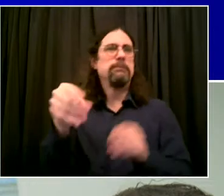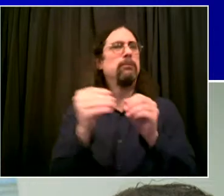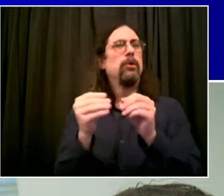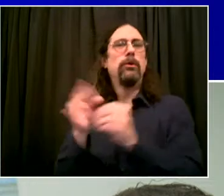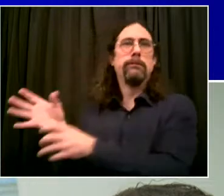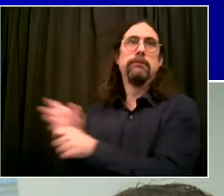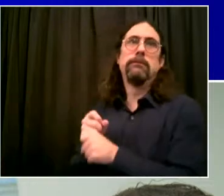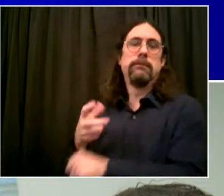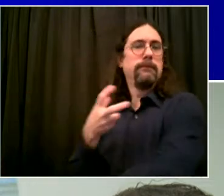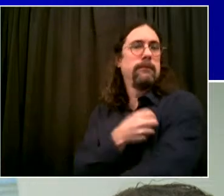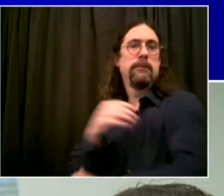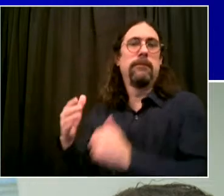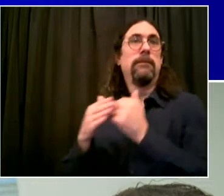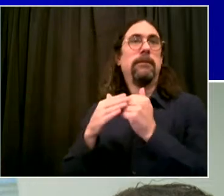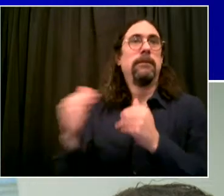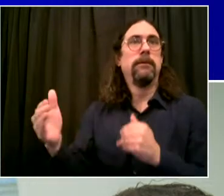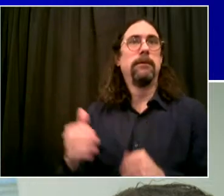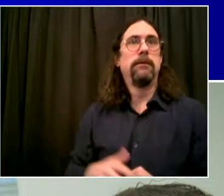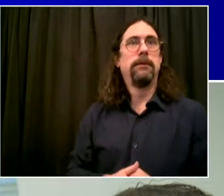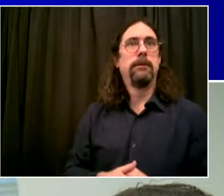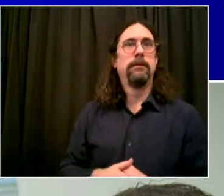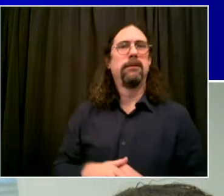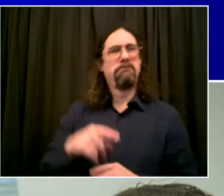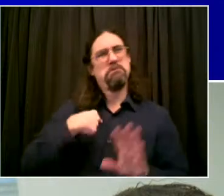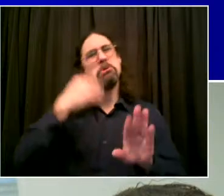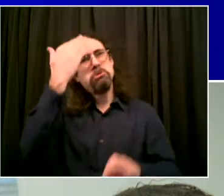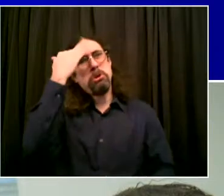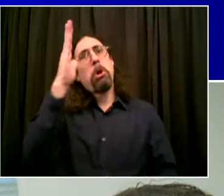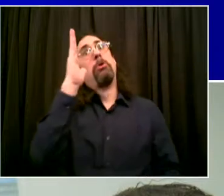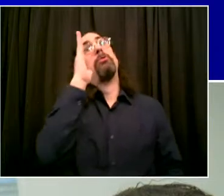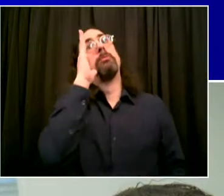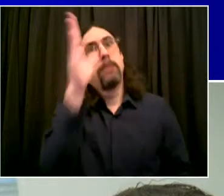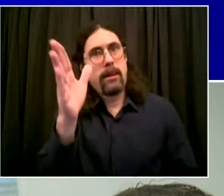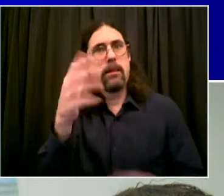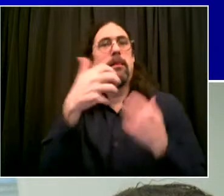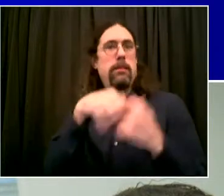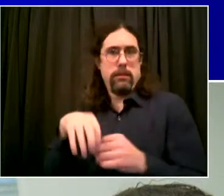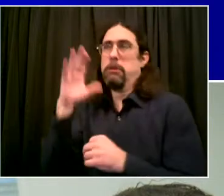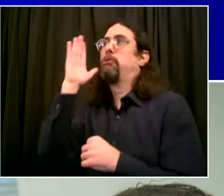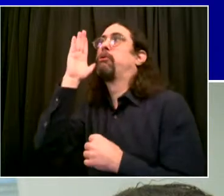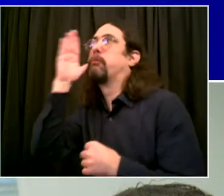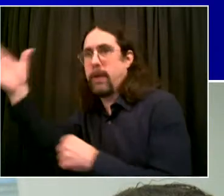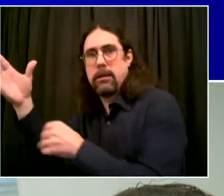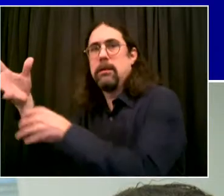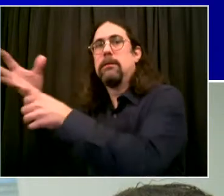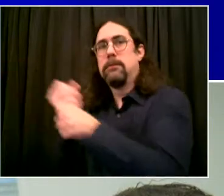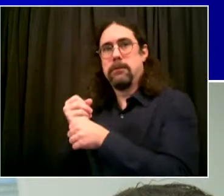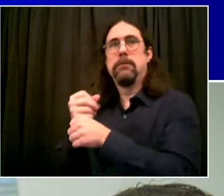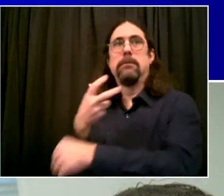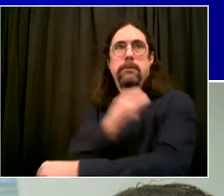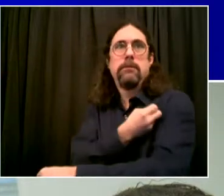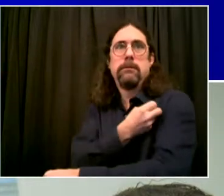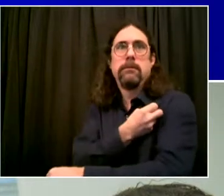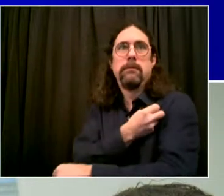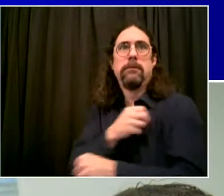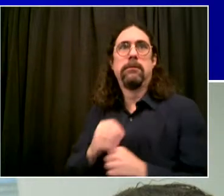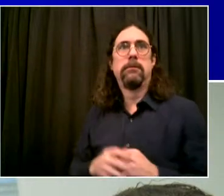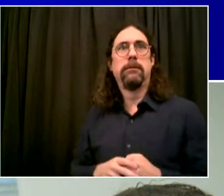HERE IS AN OPPORTUNITY TO DDSOO MMTHEIIG N HERE AND NOW. JUST BUT THE SECOND DOSES INTO PLAY PARTICULARLY